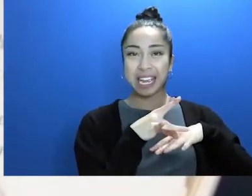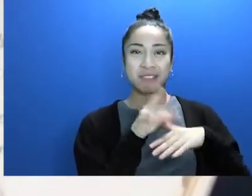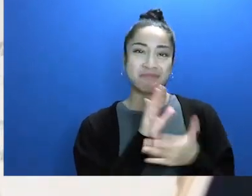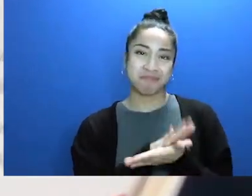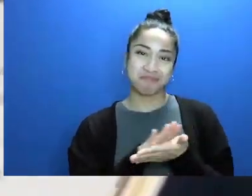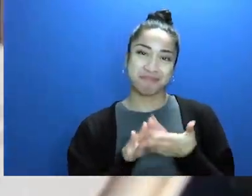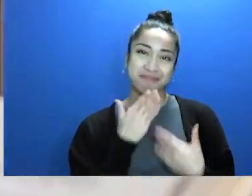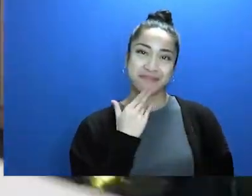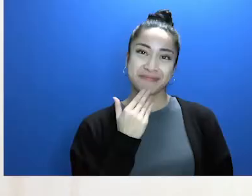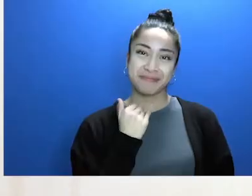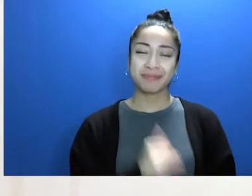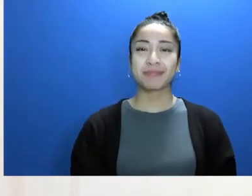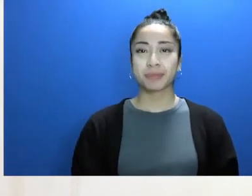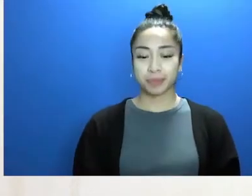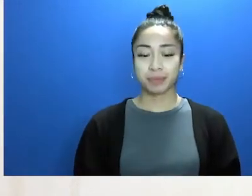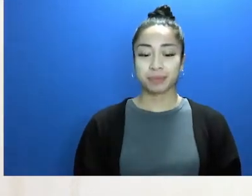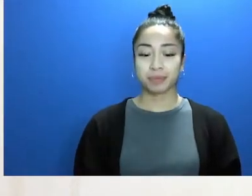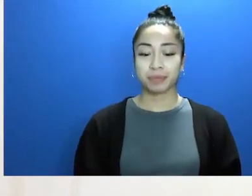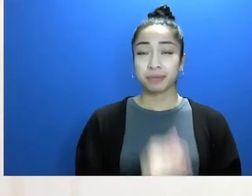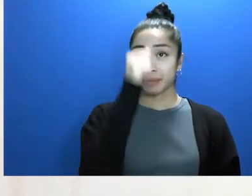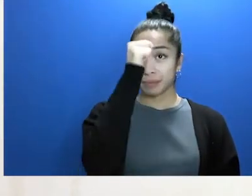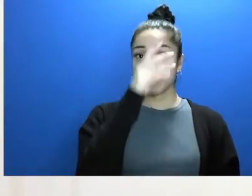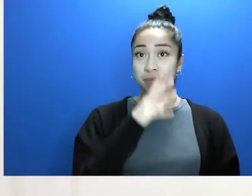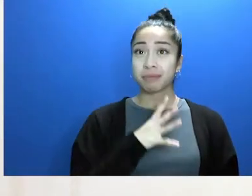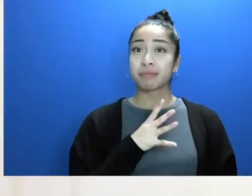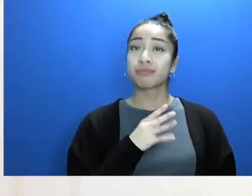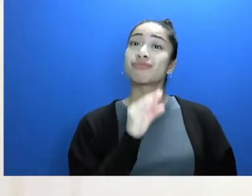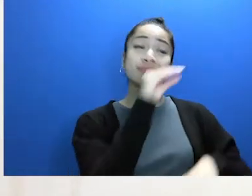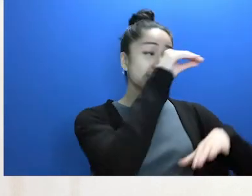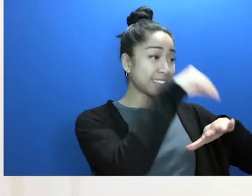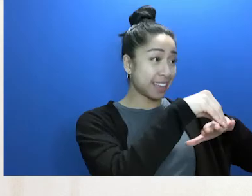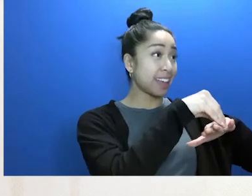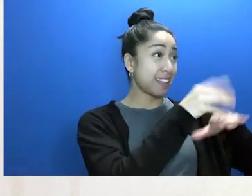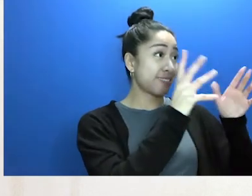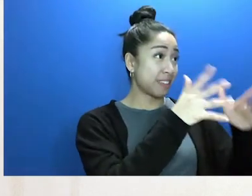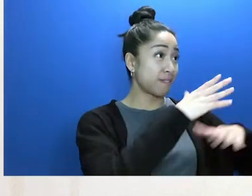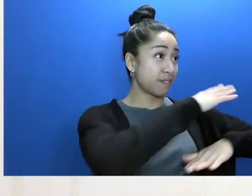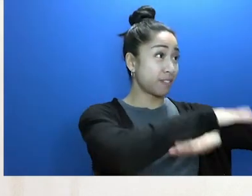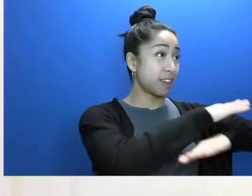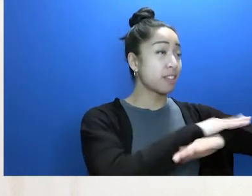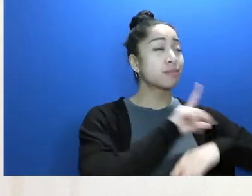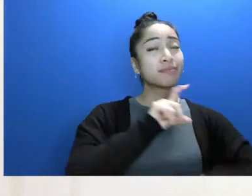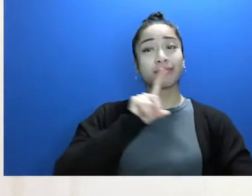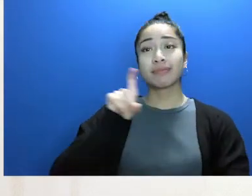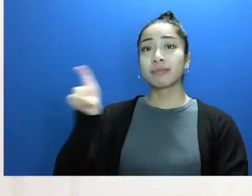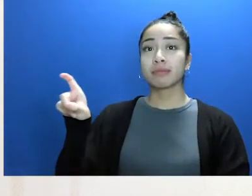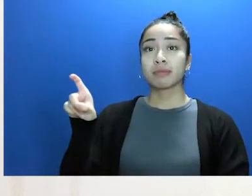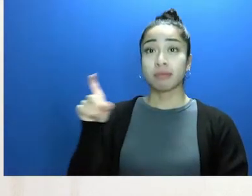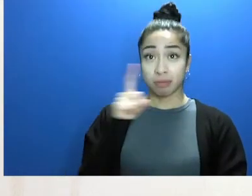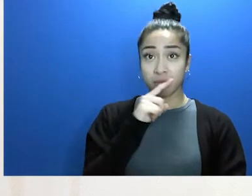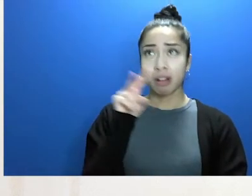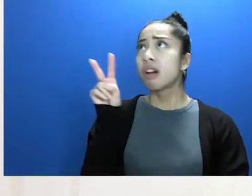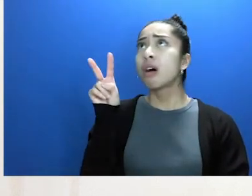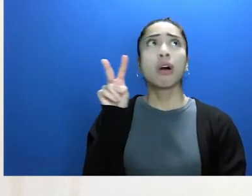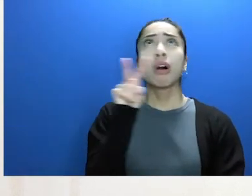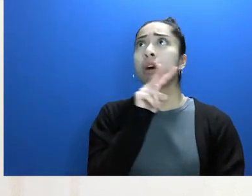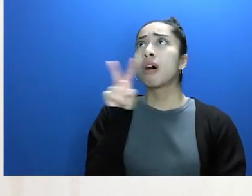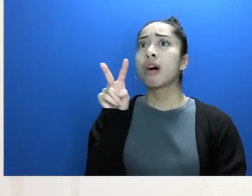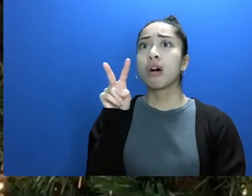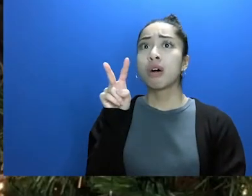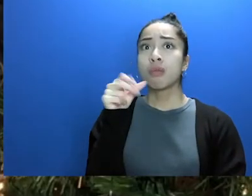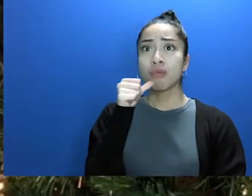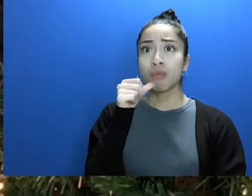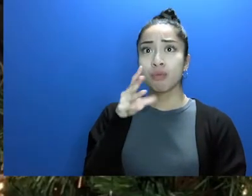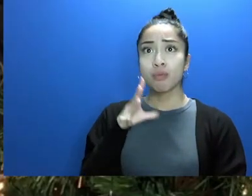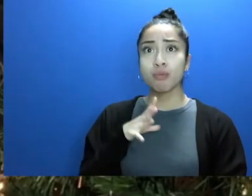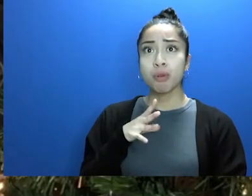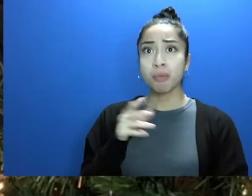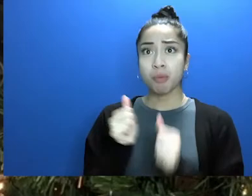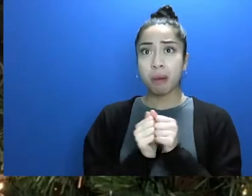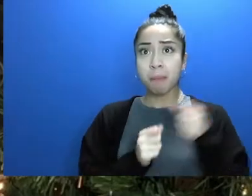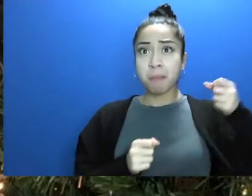nice he left the ring on the glass but what caught her eye wipe a paw from a bag it was ever so sly